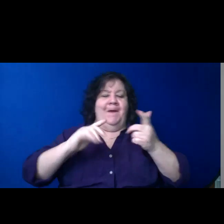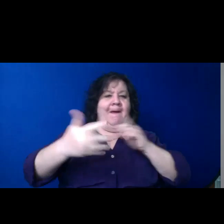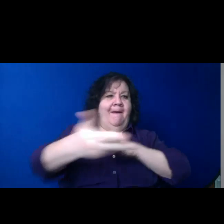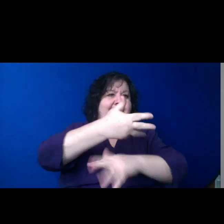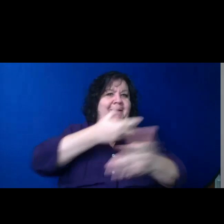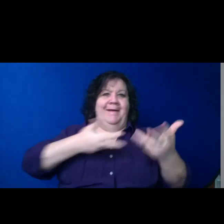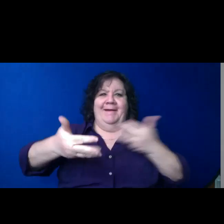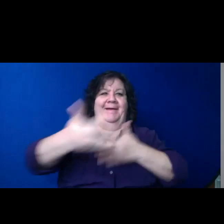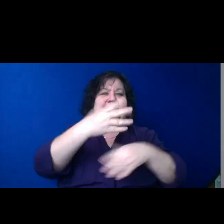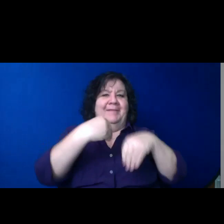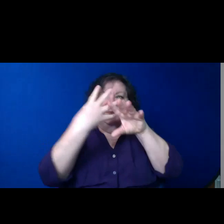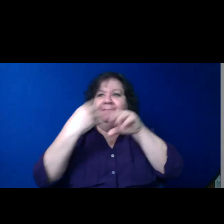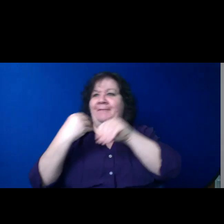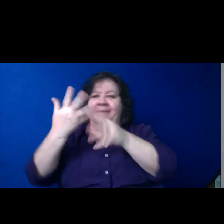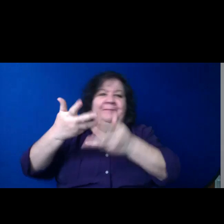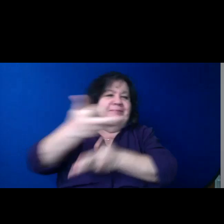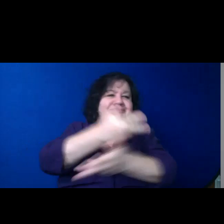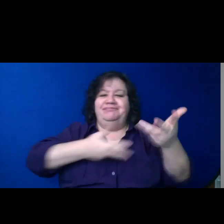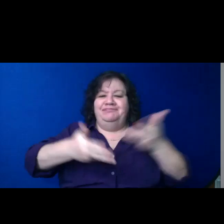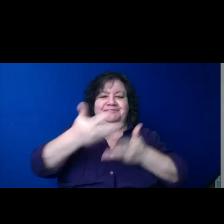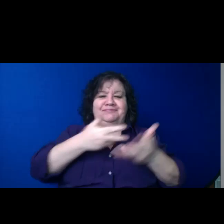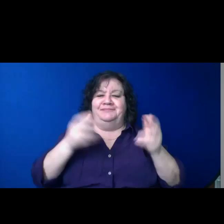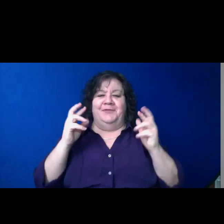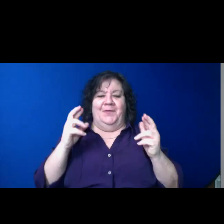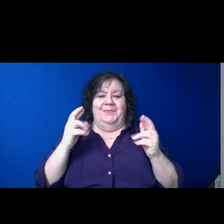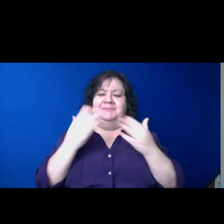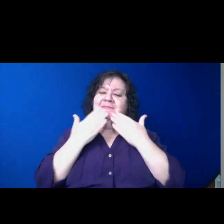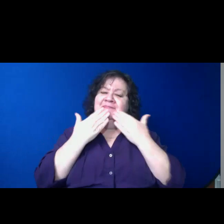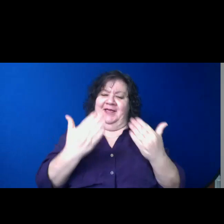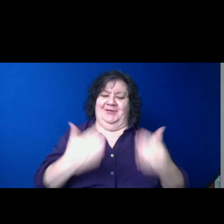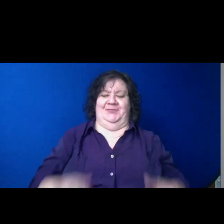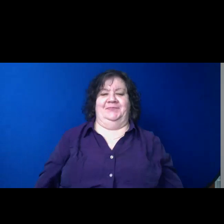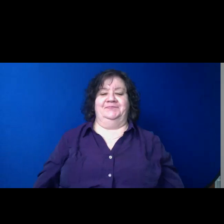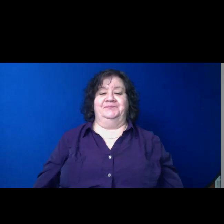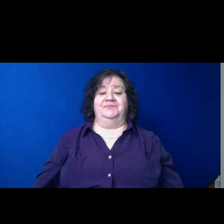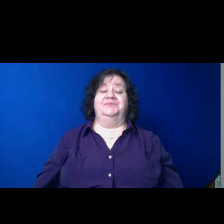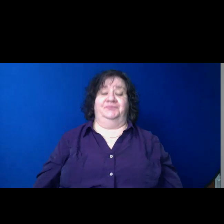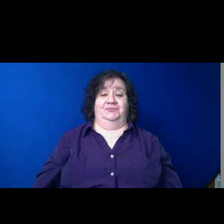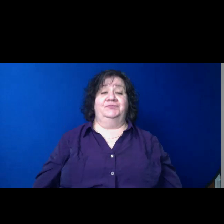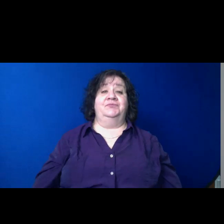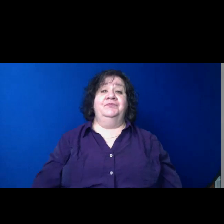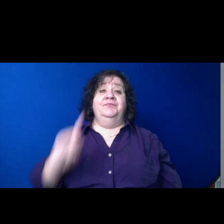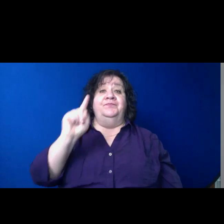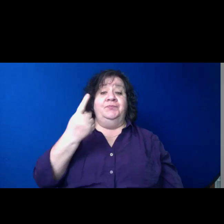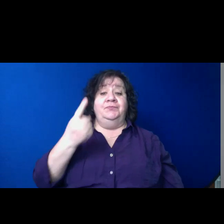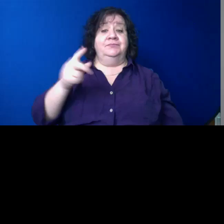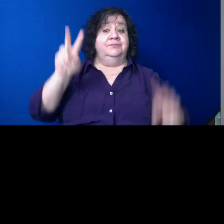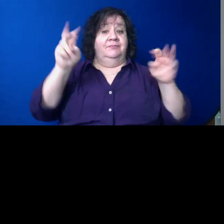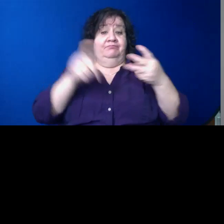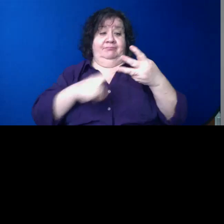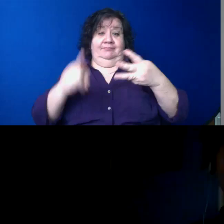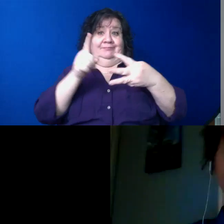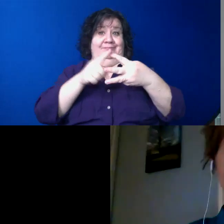which is about um covet 19 vaccination on this topic i'm joined by kathryn norton from